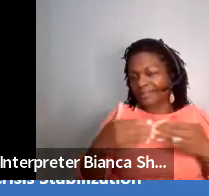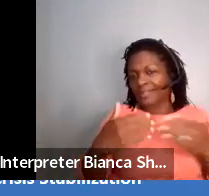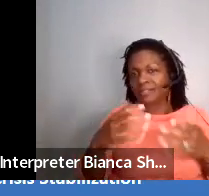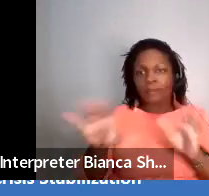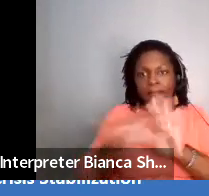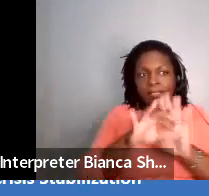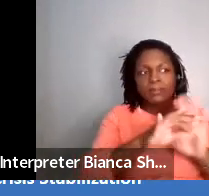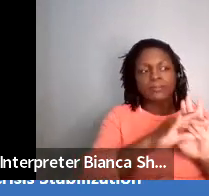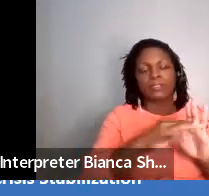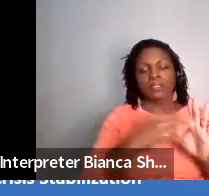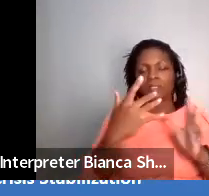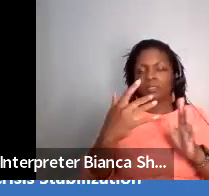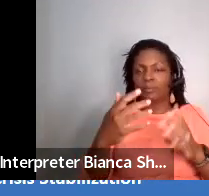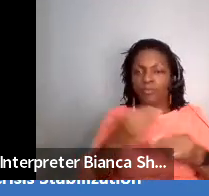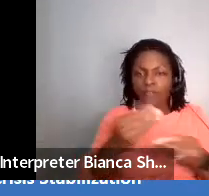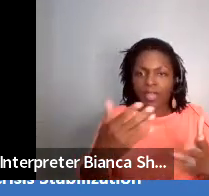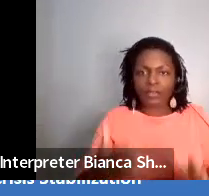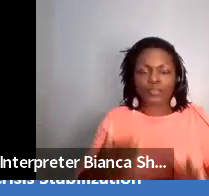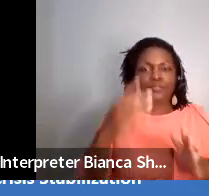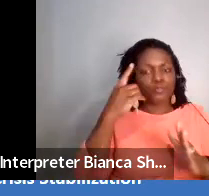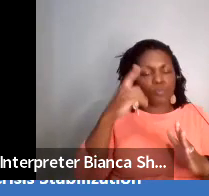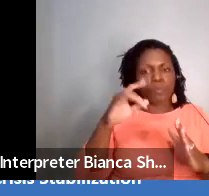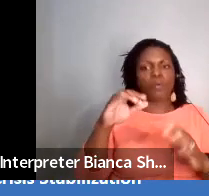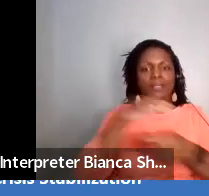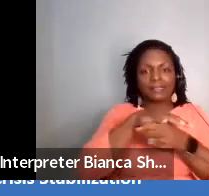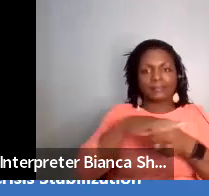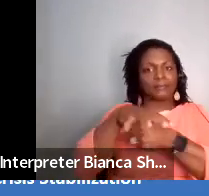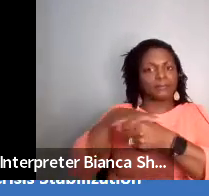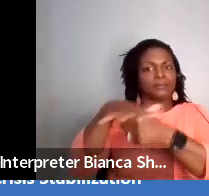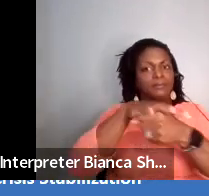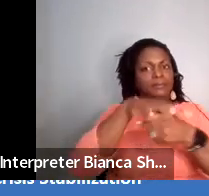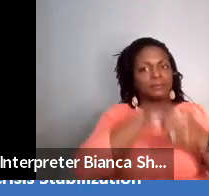prices, services in each region, each local governing entity throughout the State.